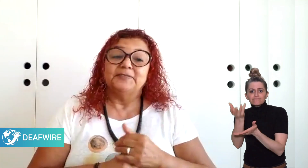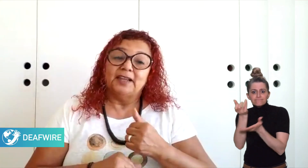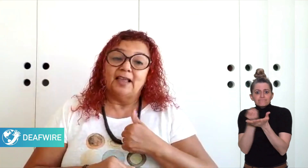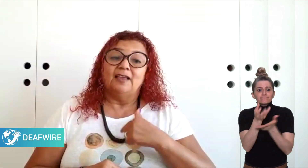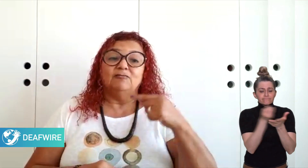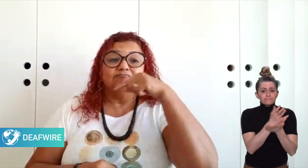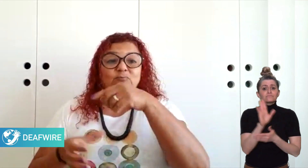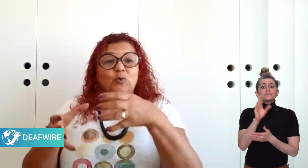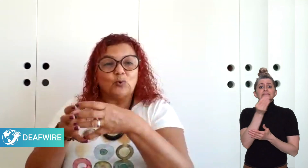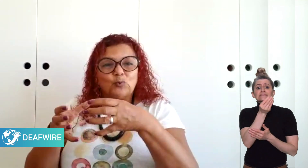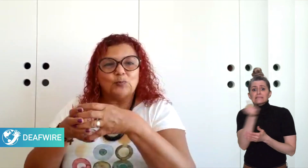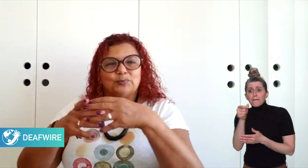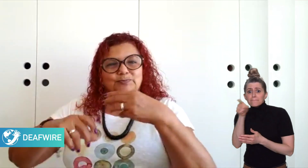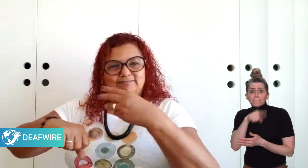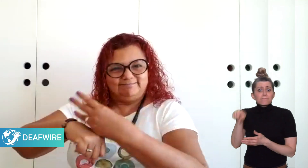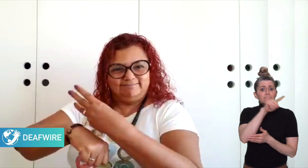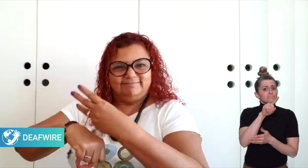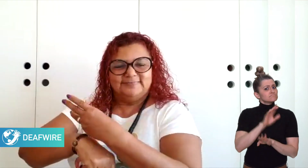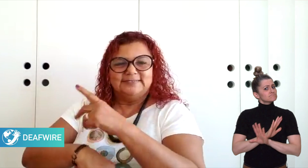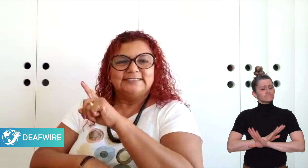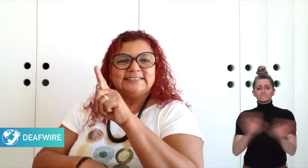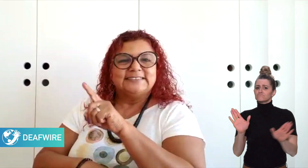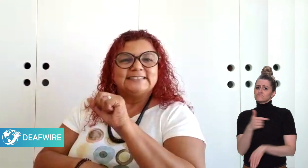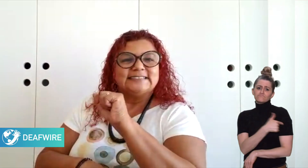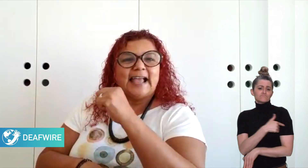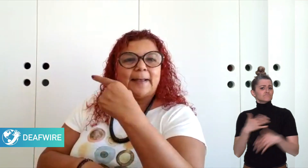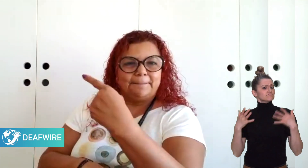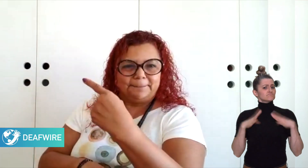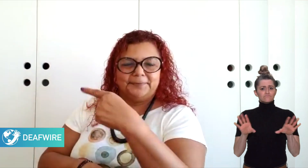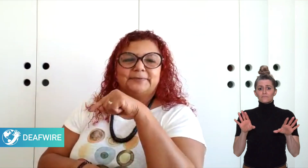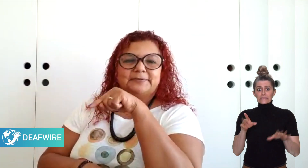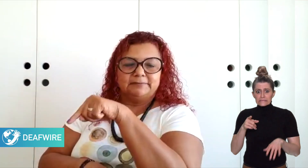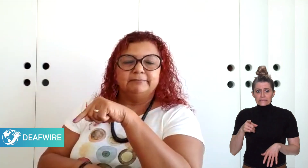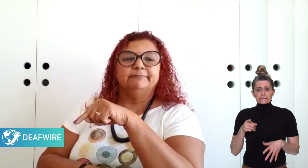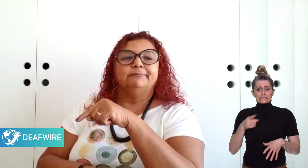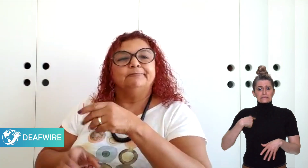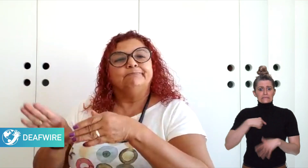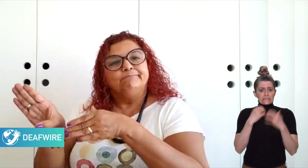I have also created a Whatsapp group for senior citizen